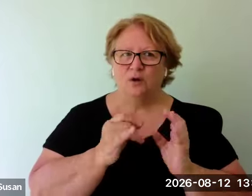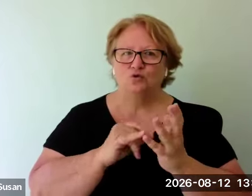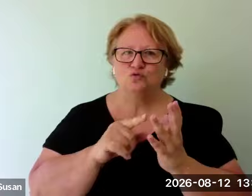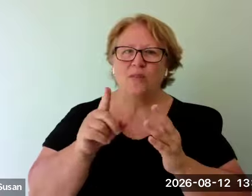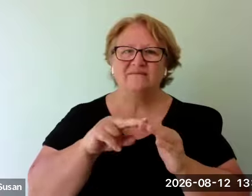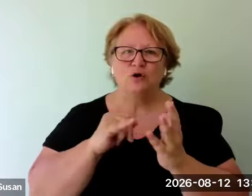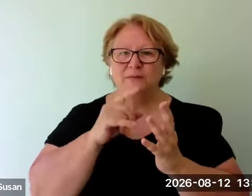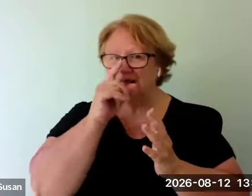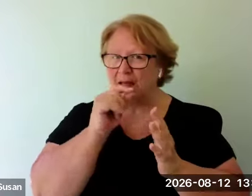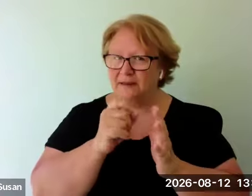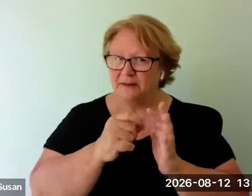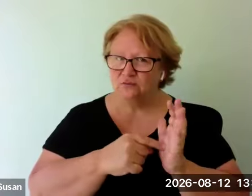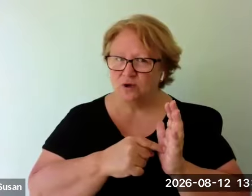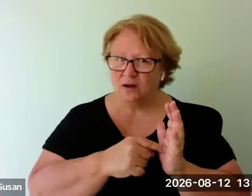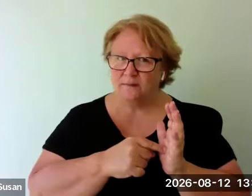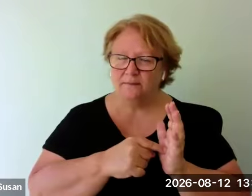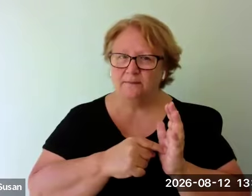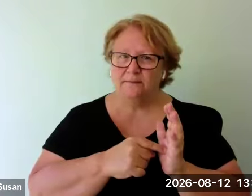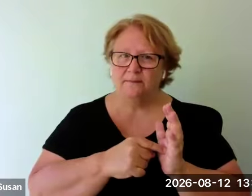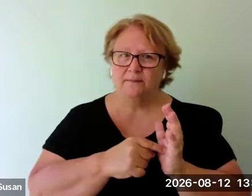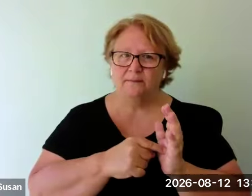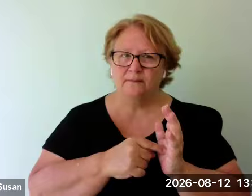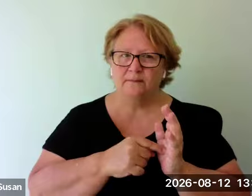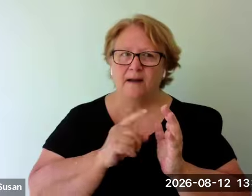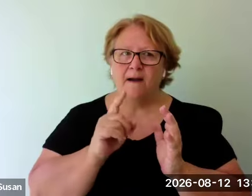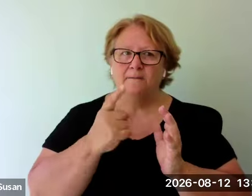so an existing FTE relationship. So